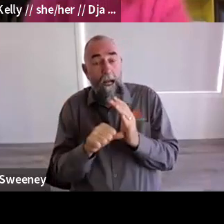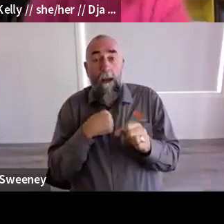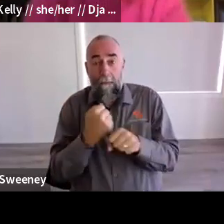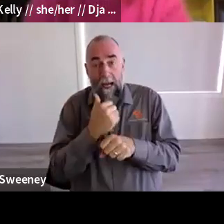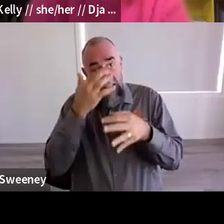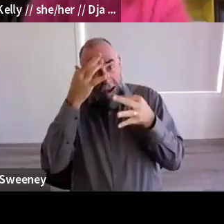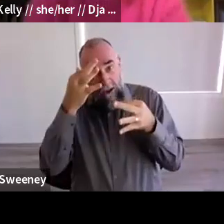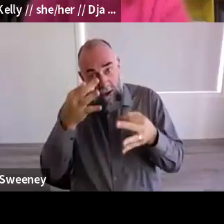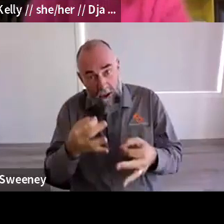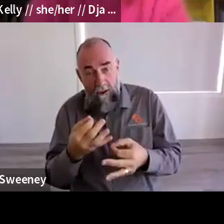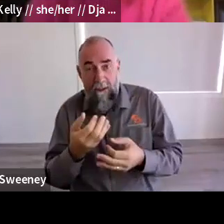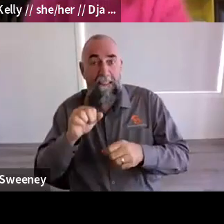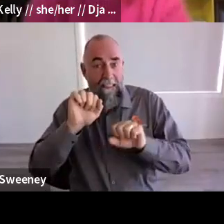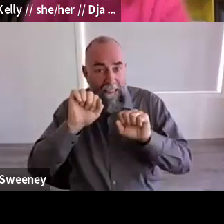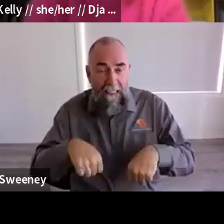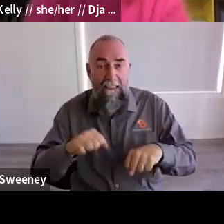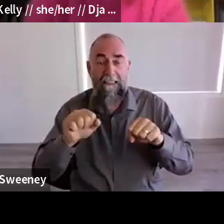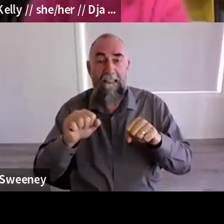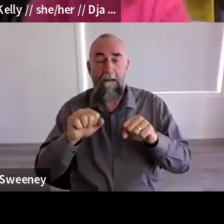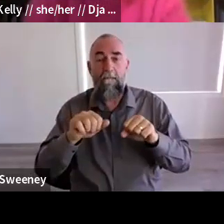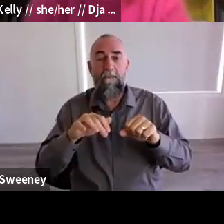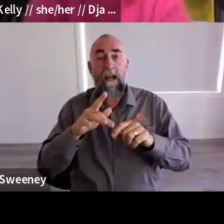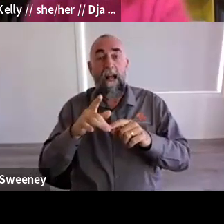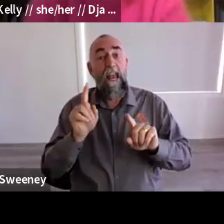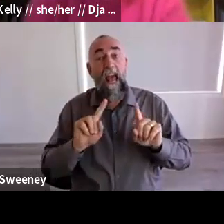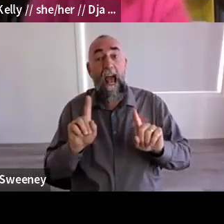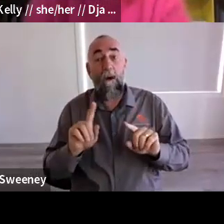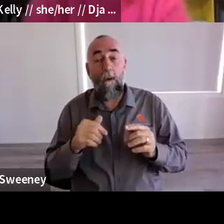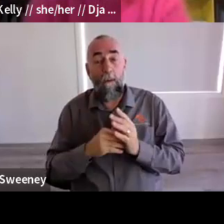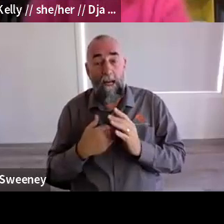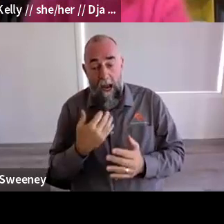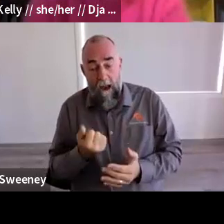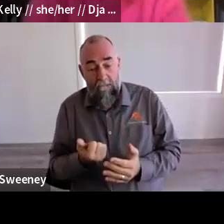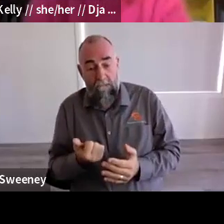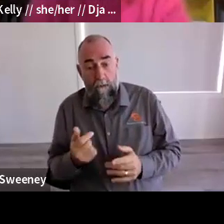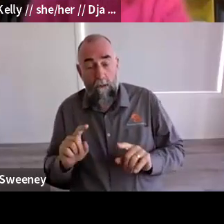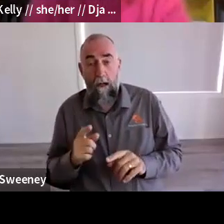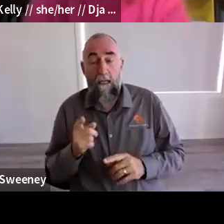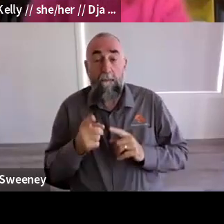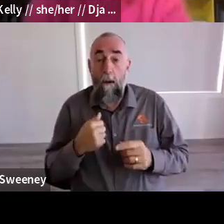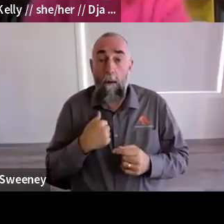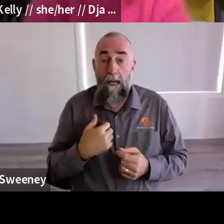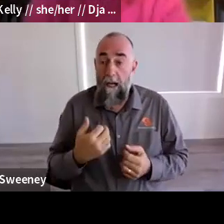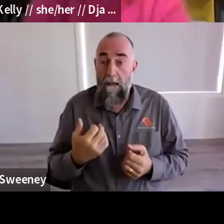a tiny percentage - money is power. And if we have some of the - if we could make better decisions if we have money to do it. Like, from these mining